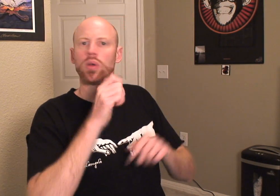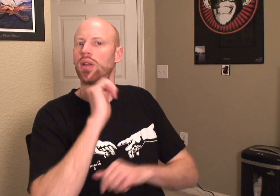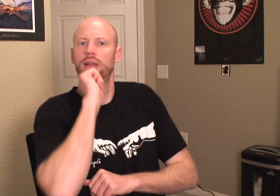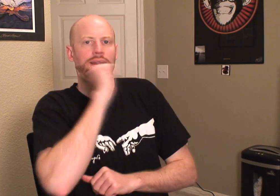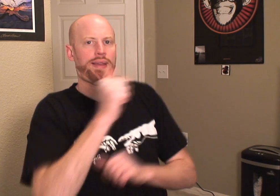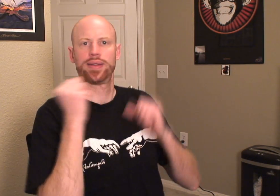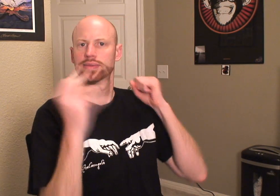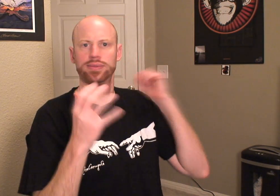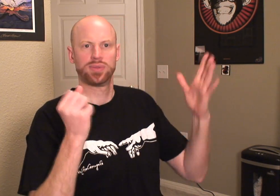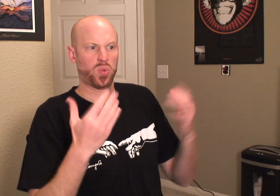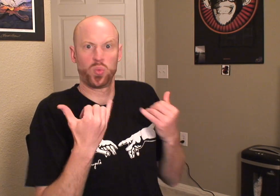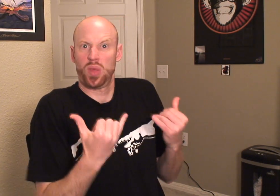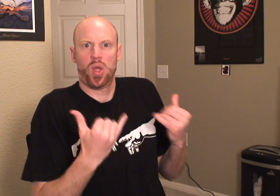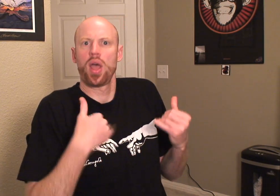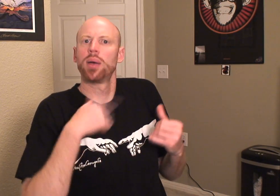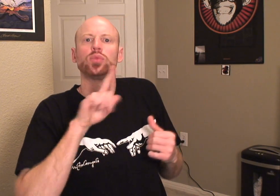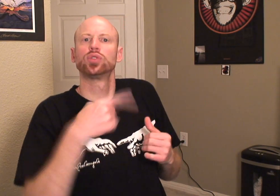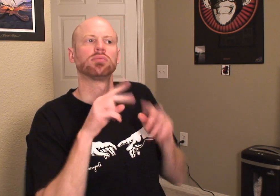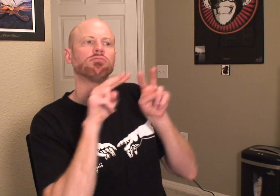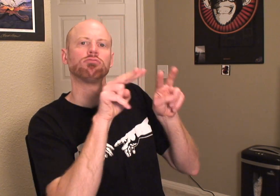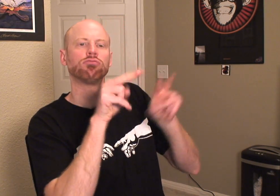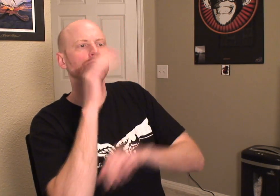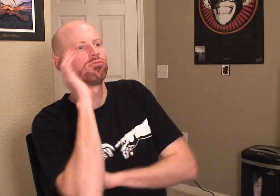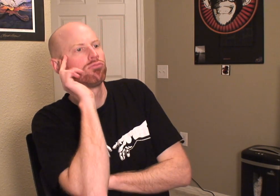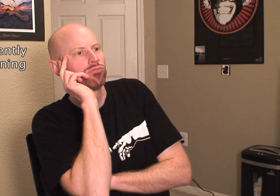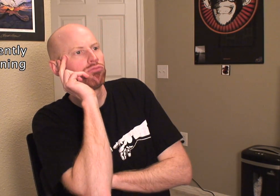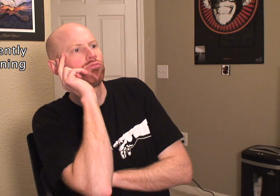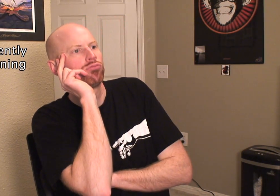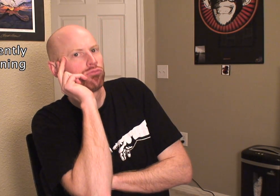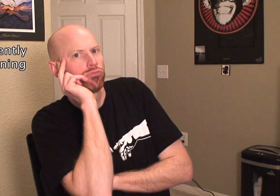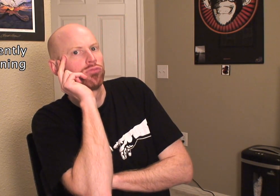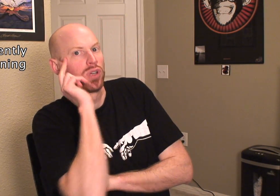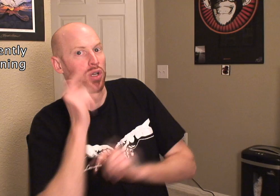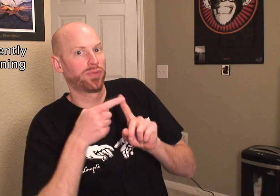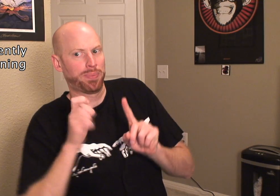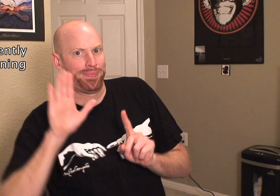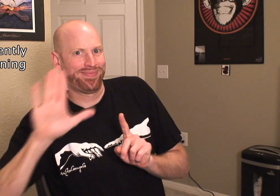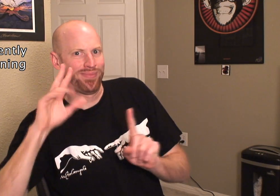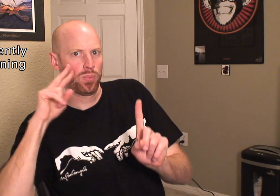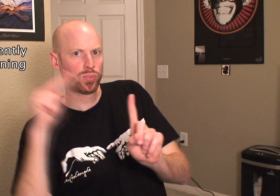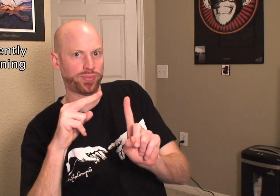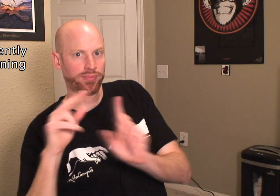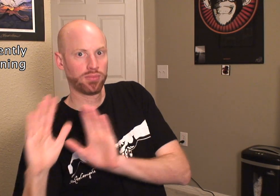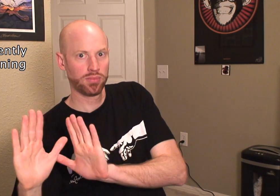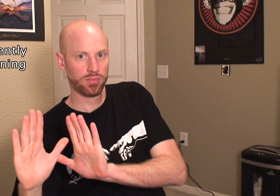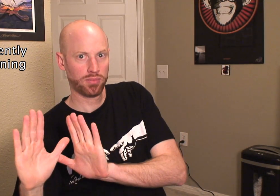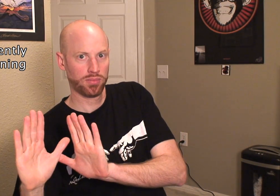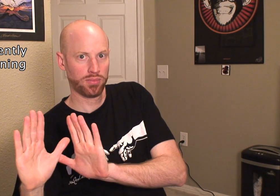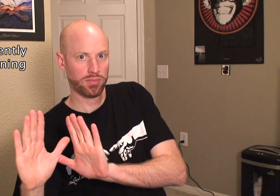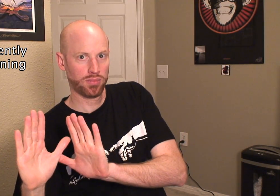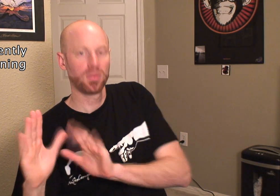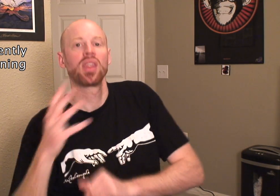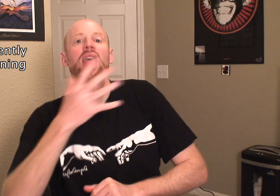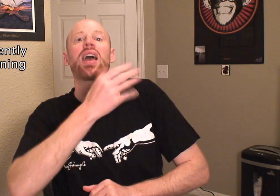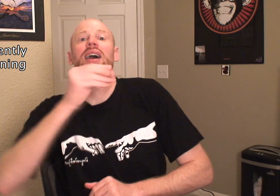of the person not taking her/his turn, or the one 'currently listening'.